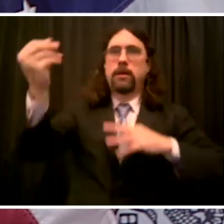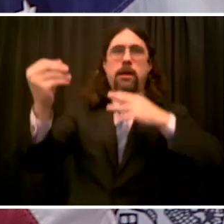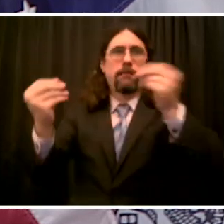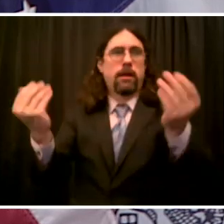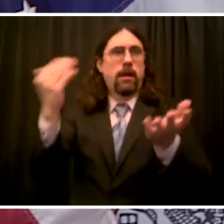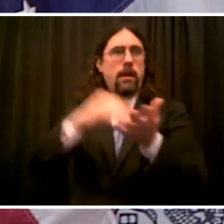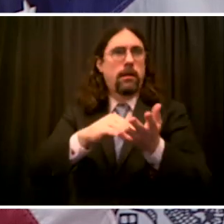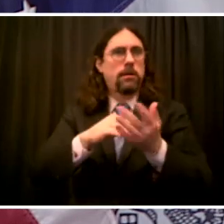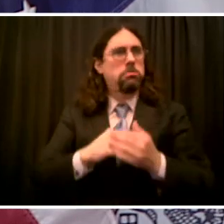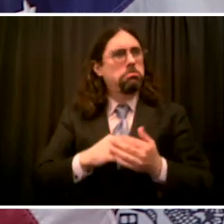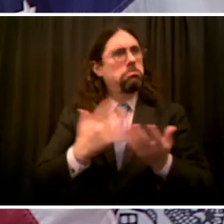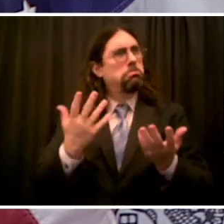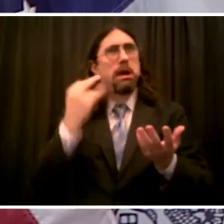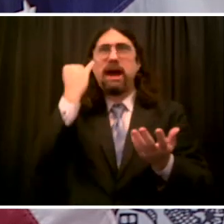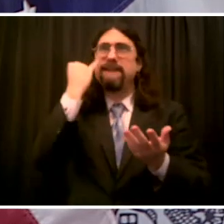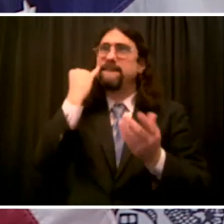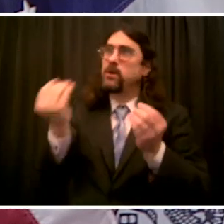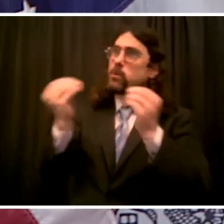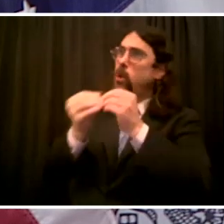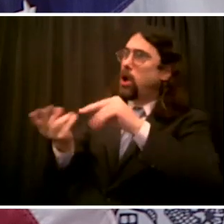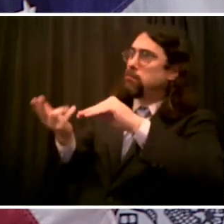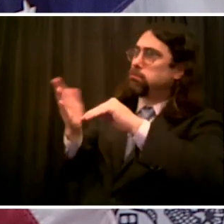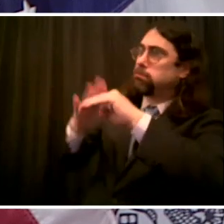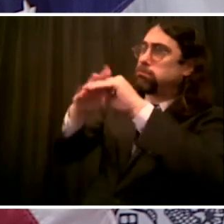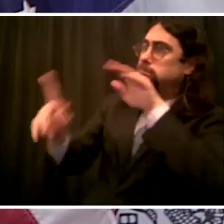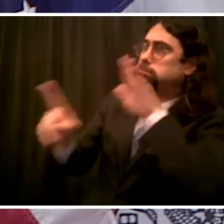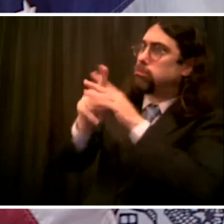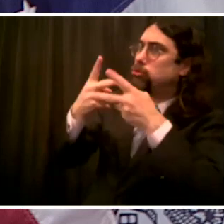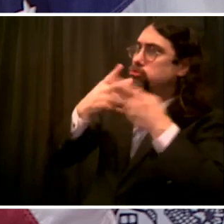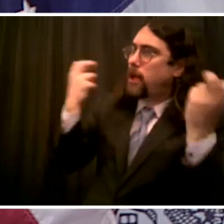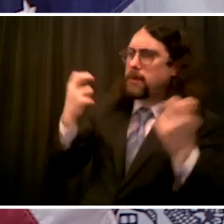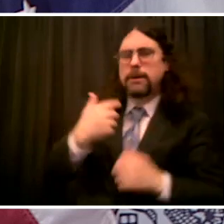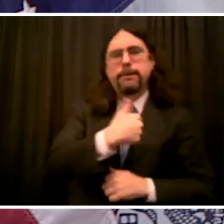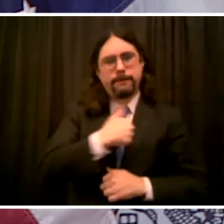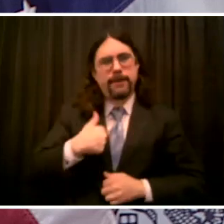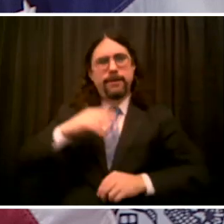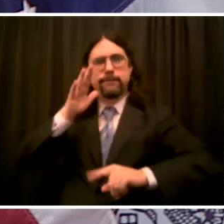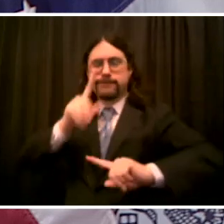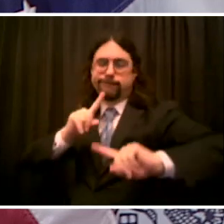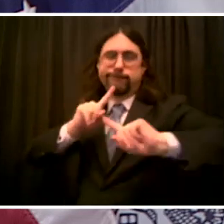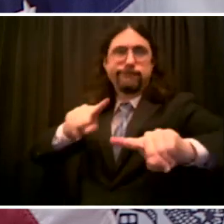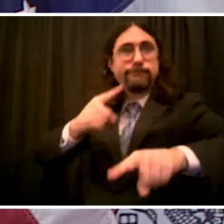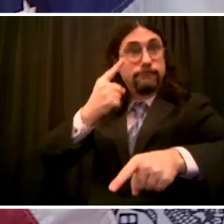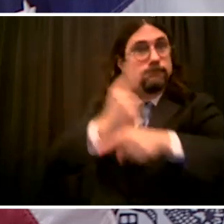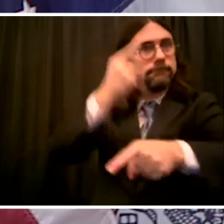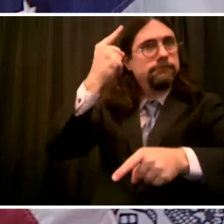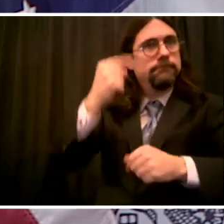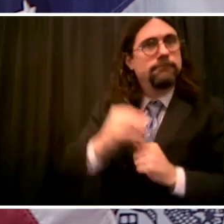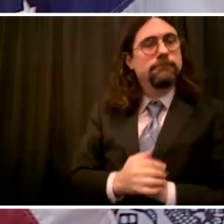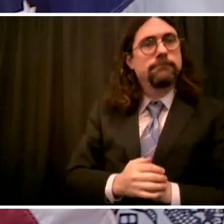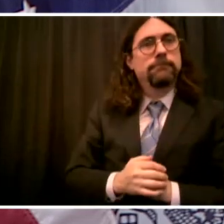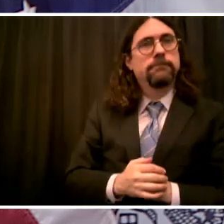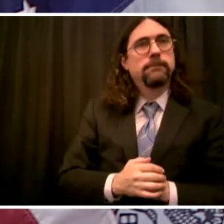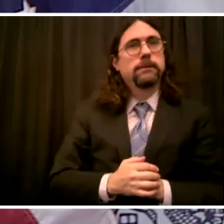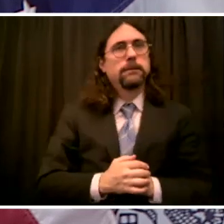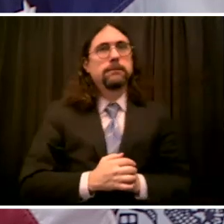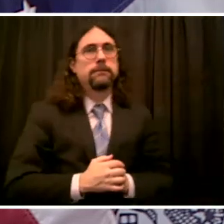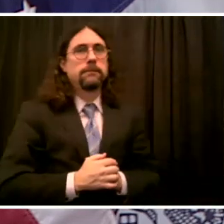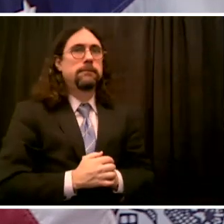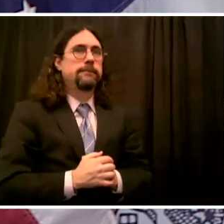PEOPLE START COMING OUT. WE'LL PROBABLY SEE CRIME RATES EBB AND FLOW AND